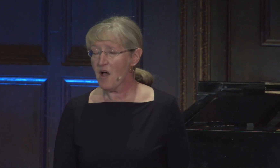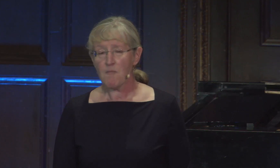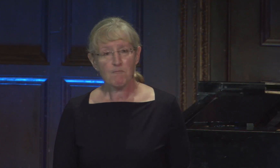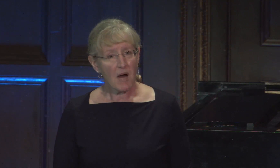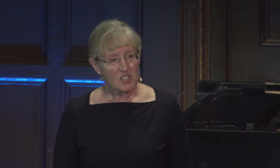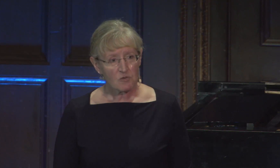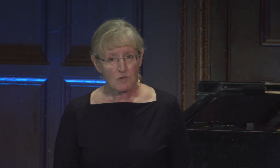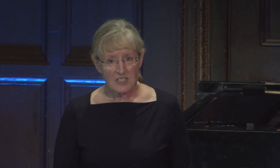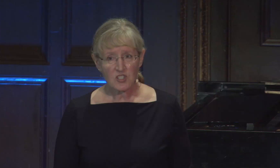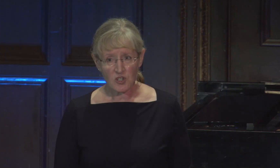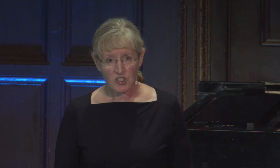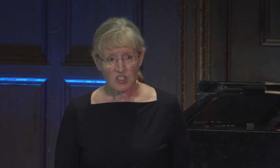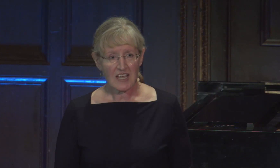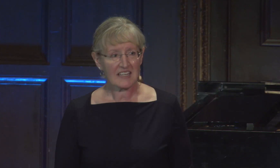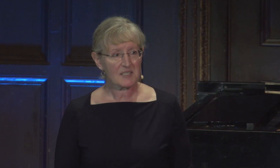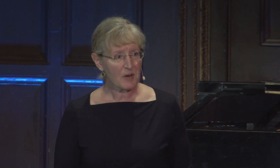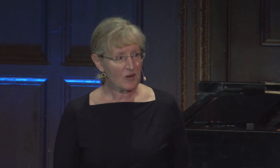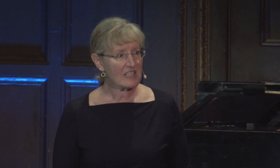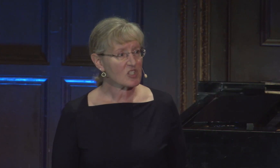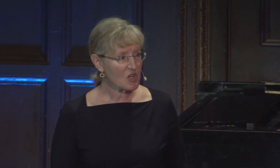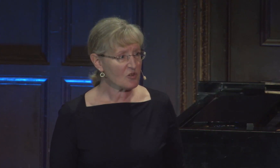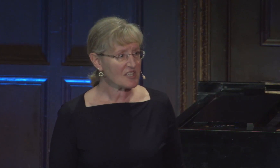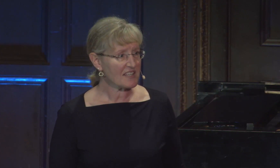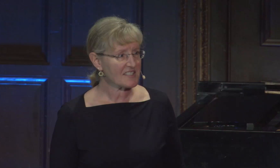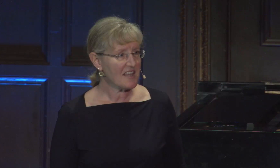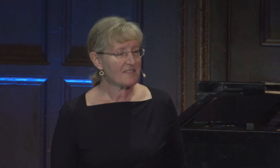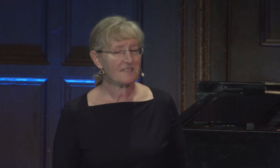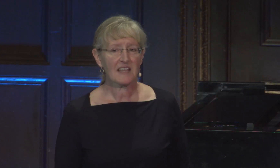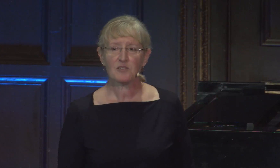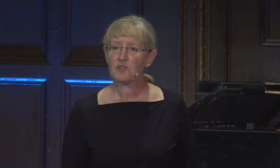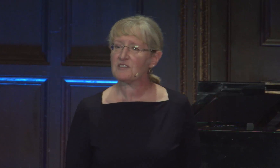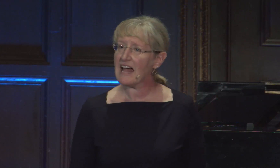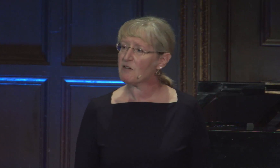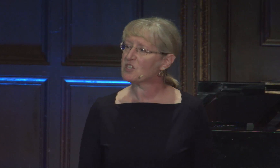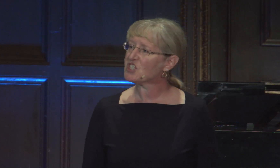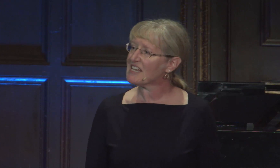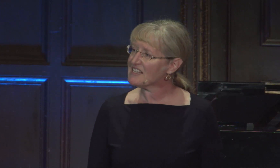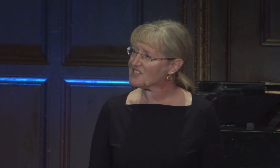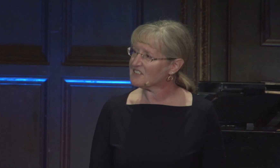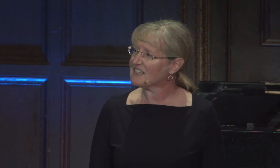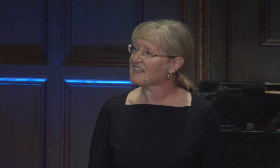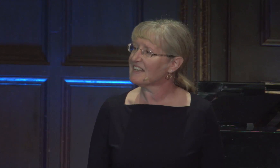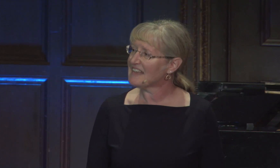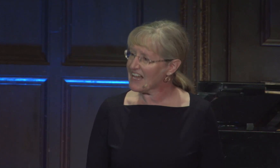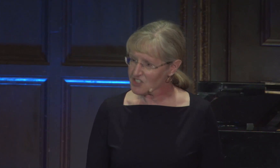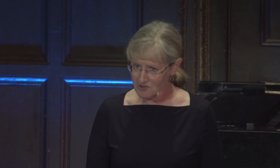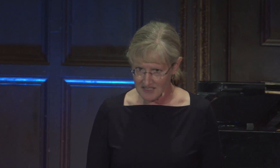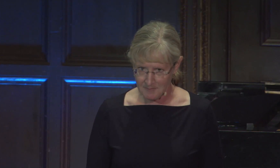much research and experience shows us they learn language easily and naturally,